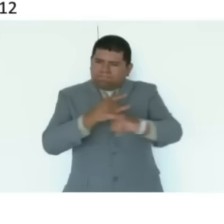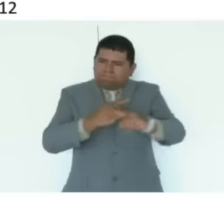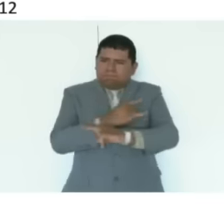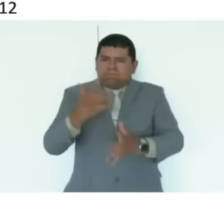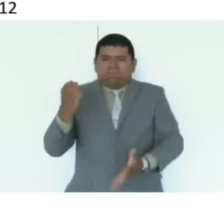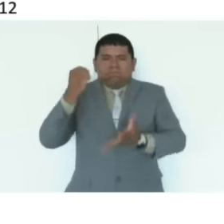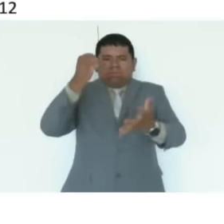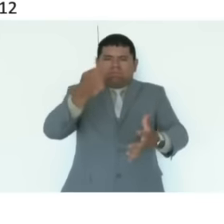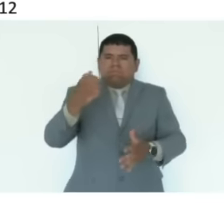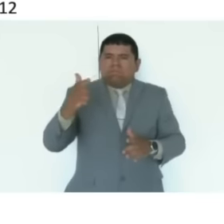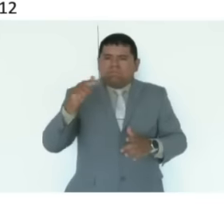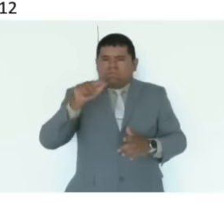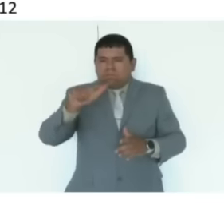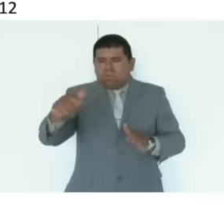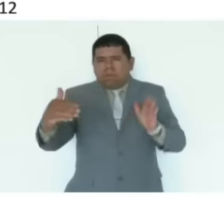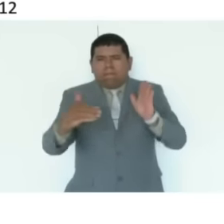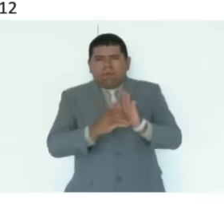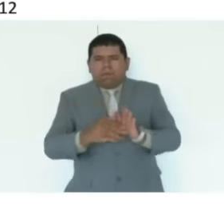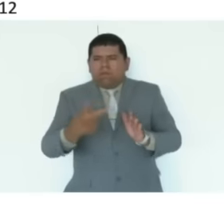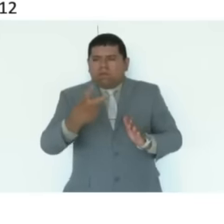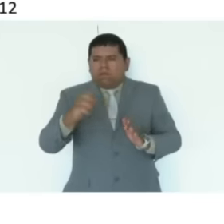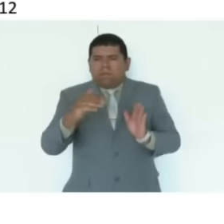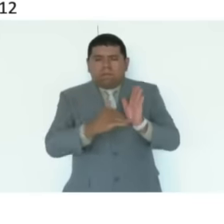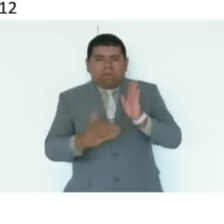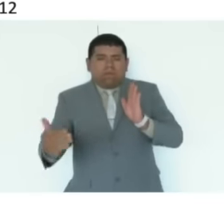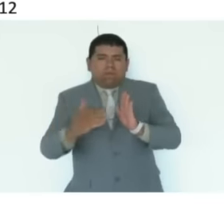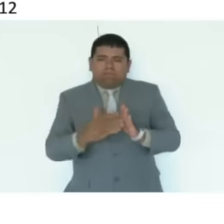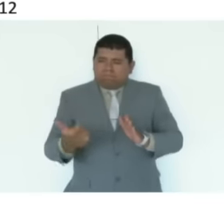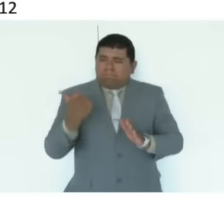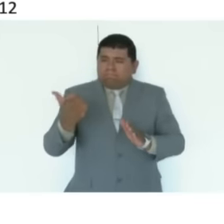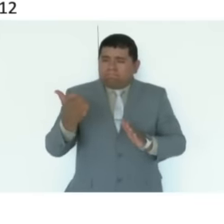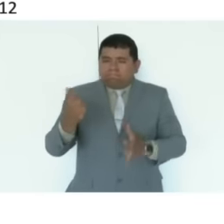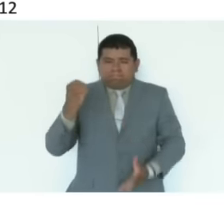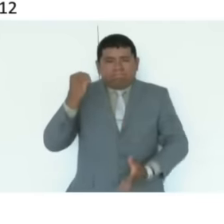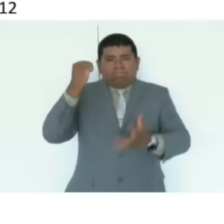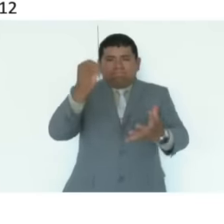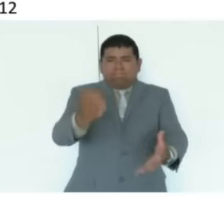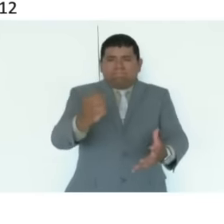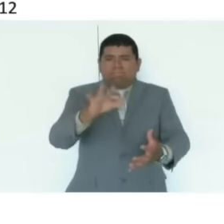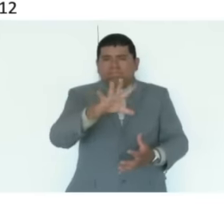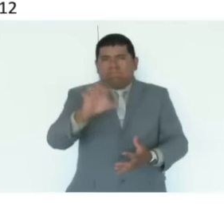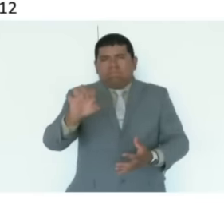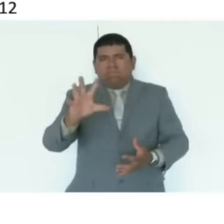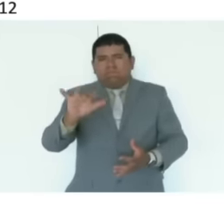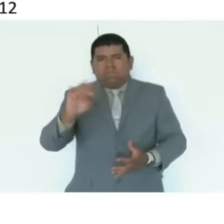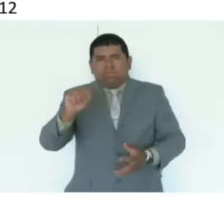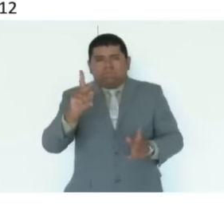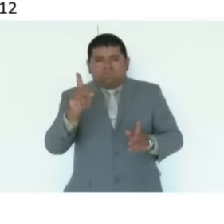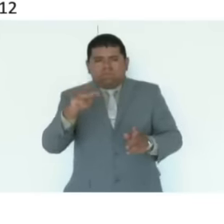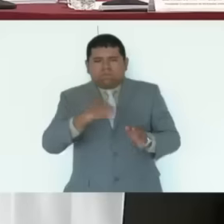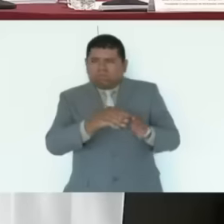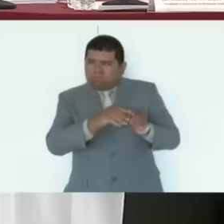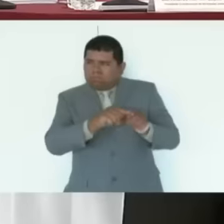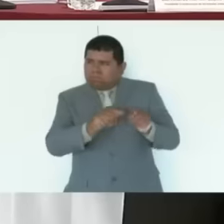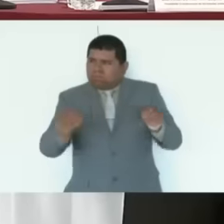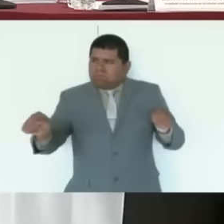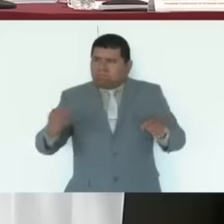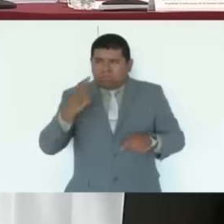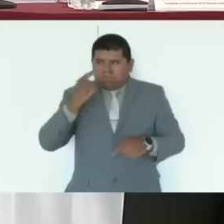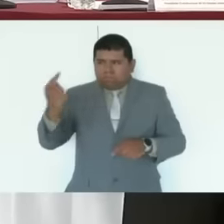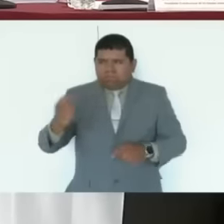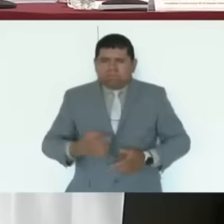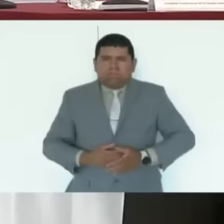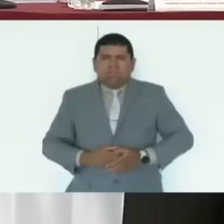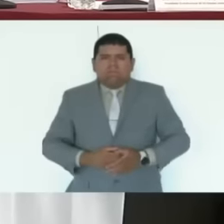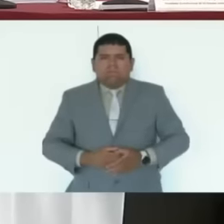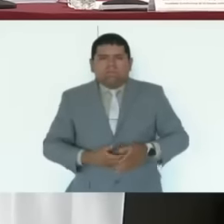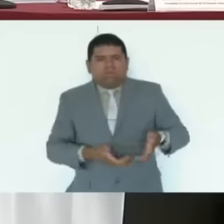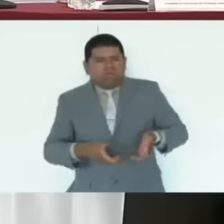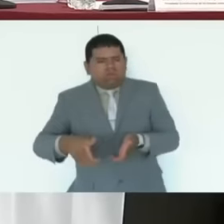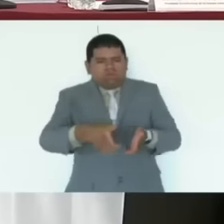17,200 million pesos that represent 559 km in the field of Rural roads, we have delivered the